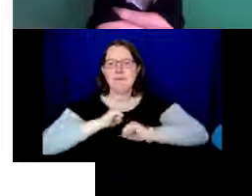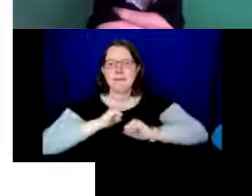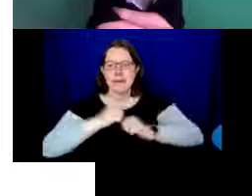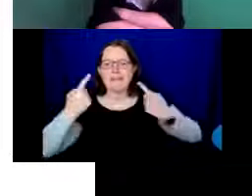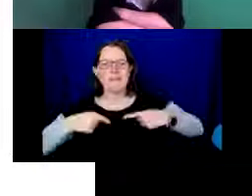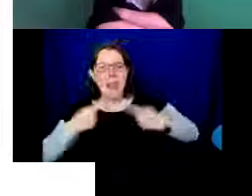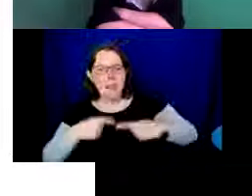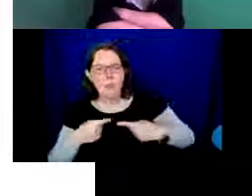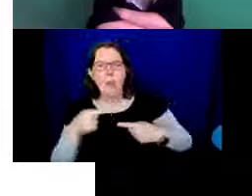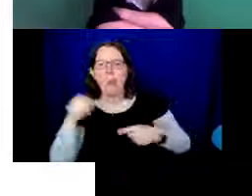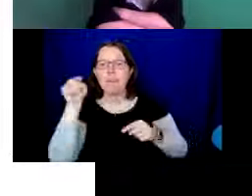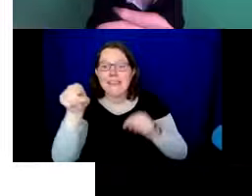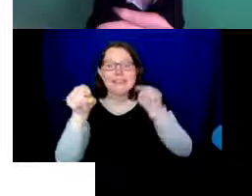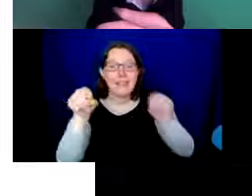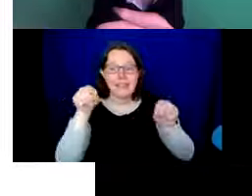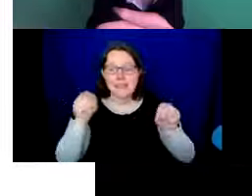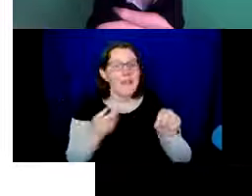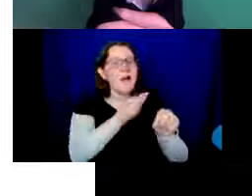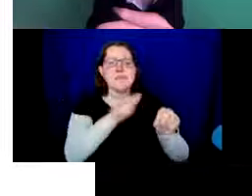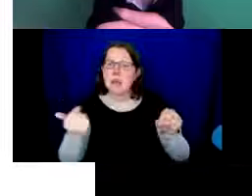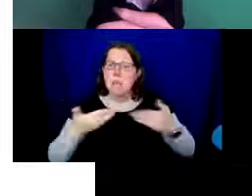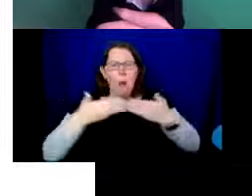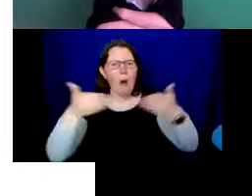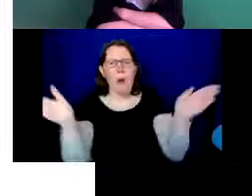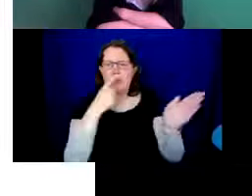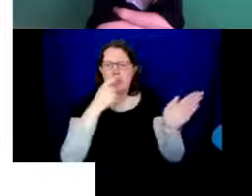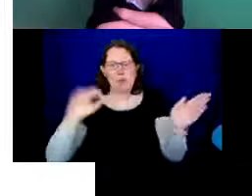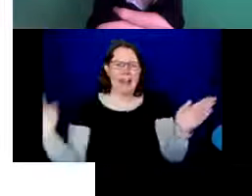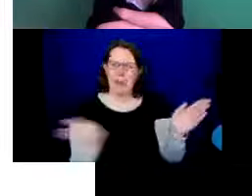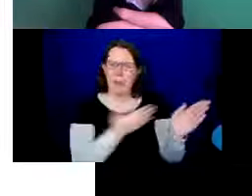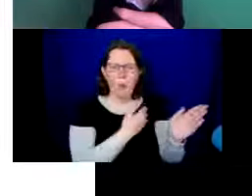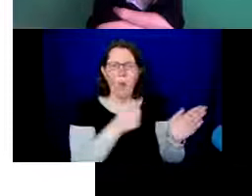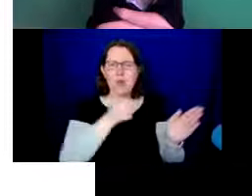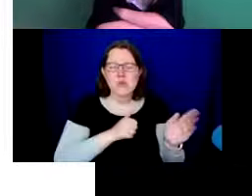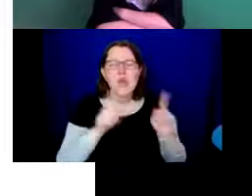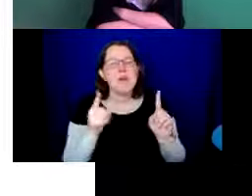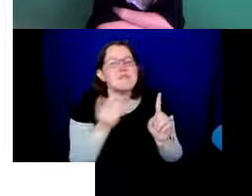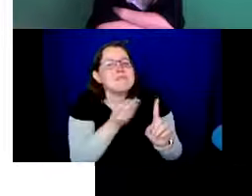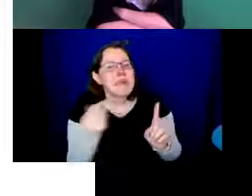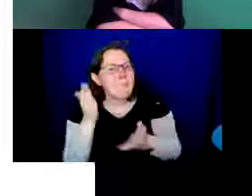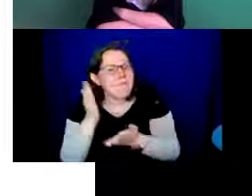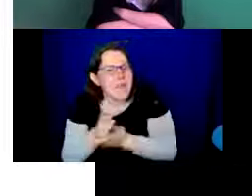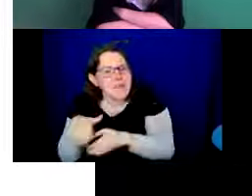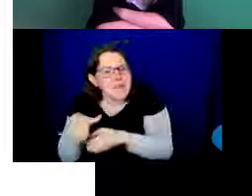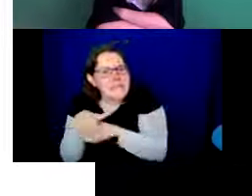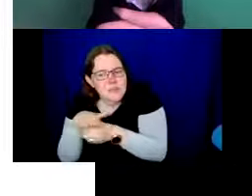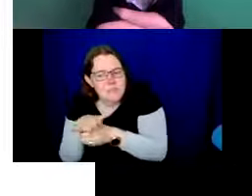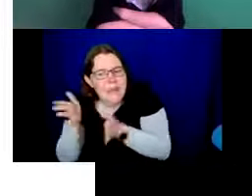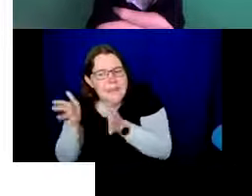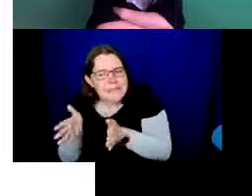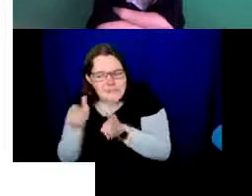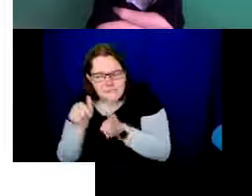specific spaces so it's really good you know that in advance some are really interested in artist